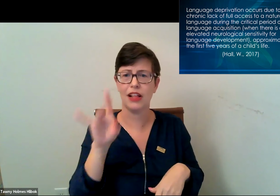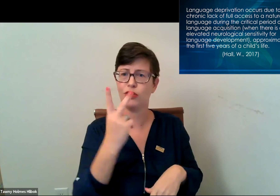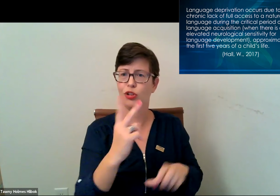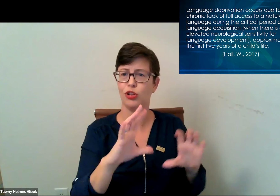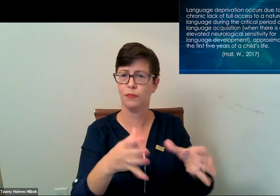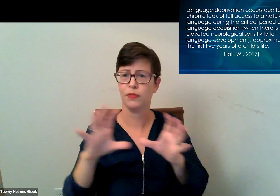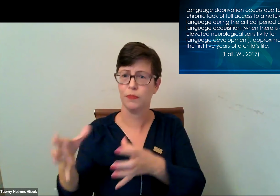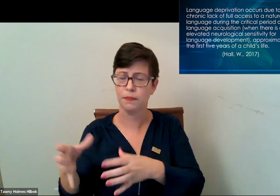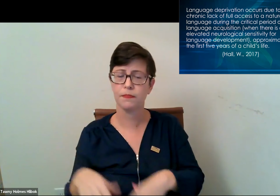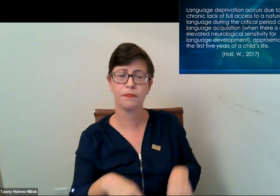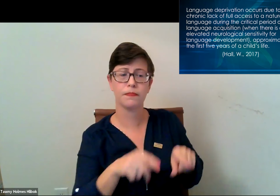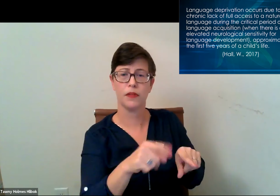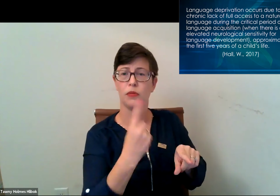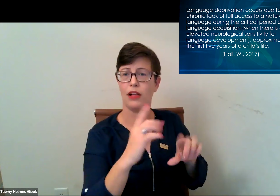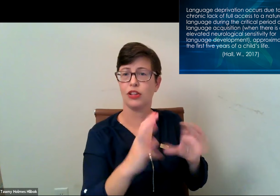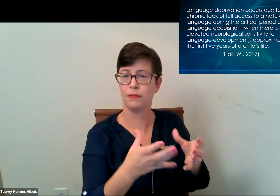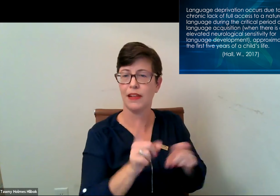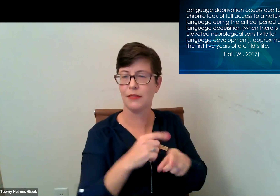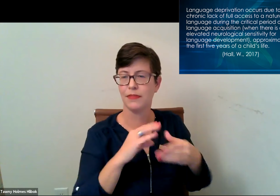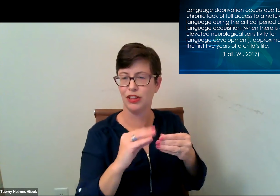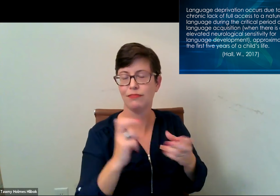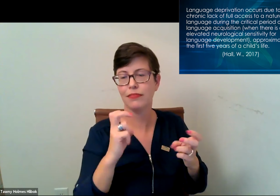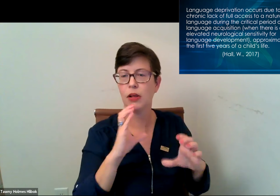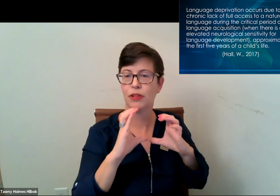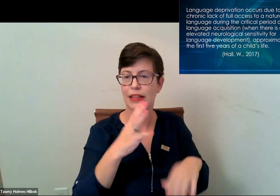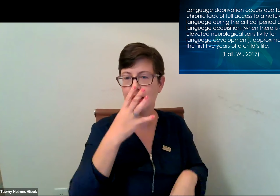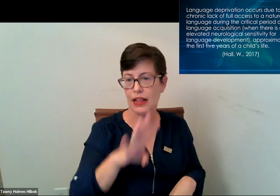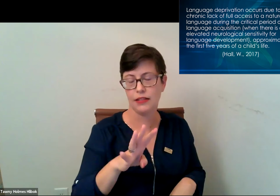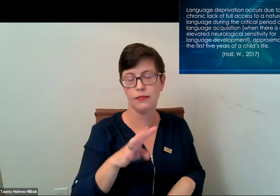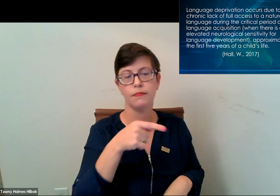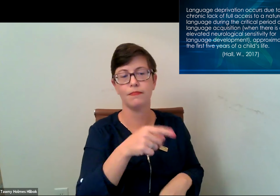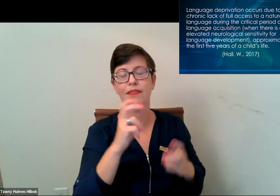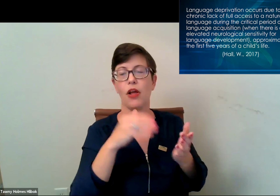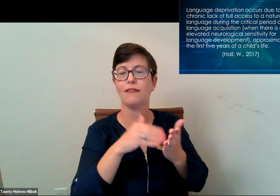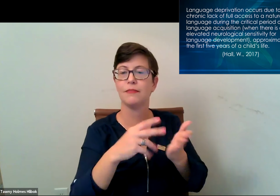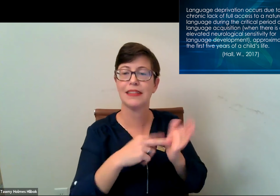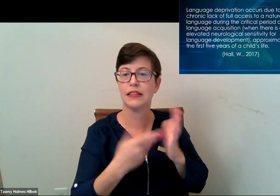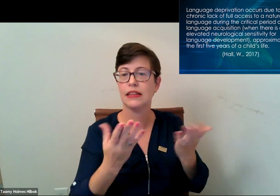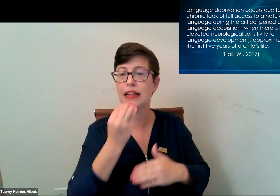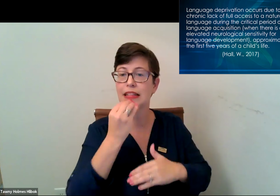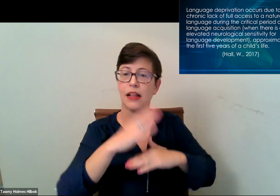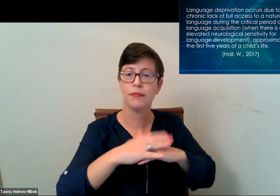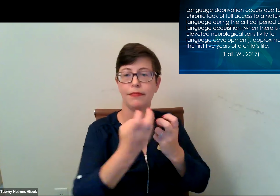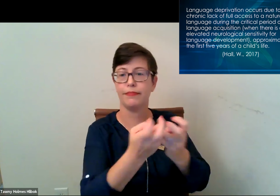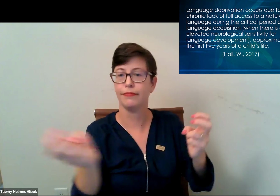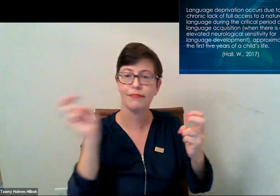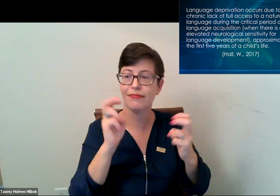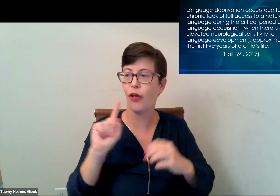Who experienced language, there were two groups one, as I mentioned we're communication neglected, which means.